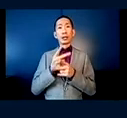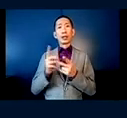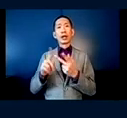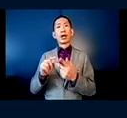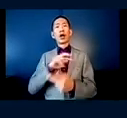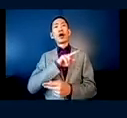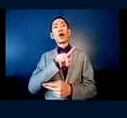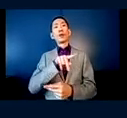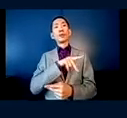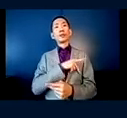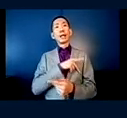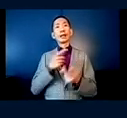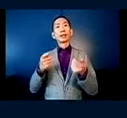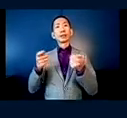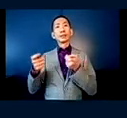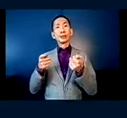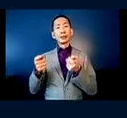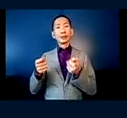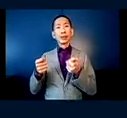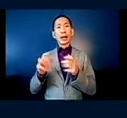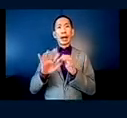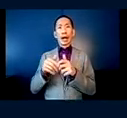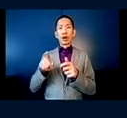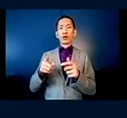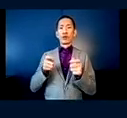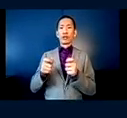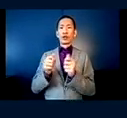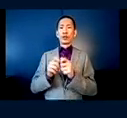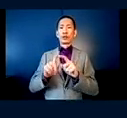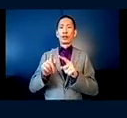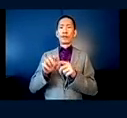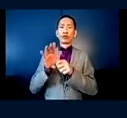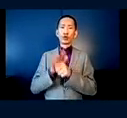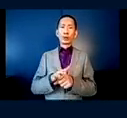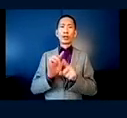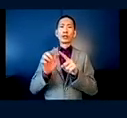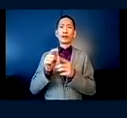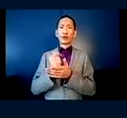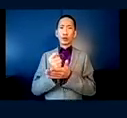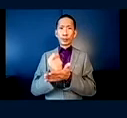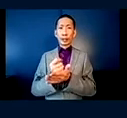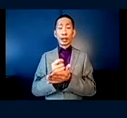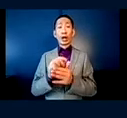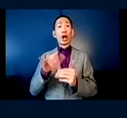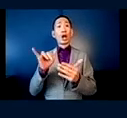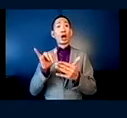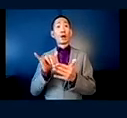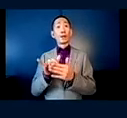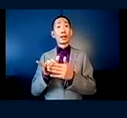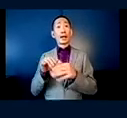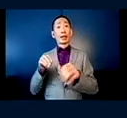HEALTH CARE AND PERSONALLY MEDIATED, HOW ONE DEALS WITH STRESS AND DIFFERENTIAL TREATMENT. AND A LOT OF THIS IS MEDIATED BY